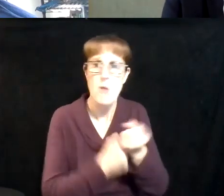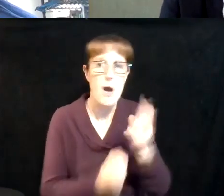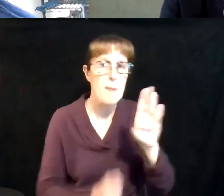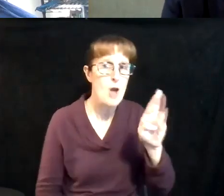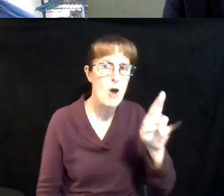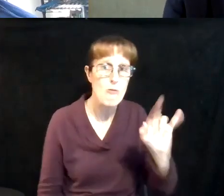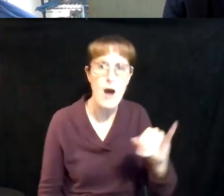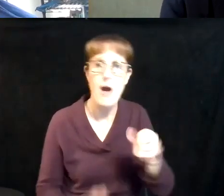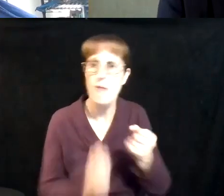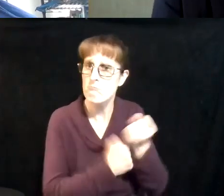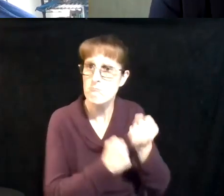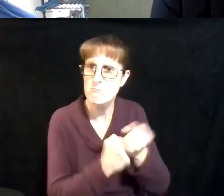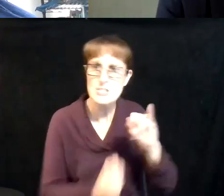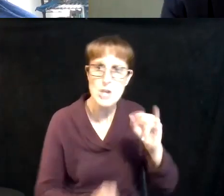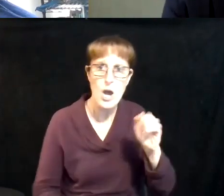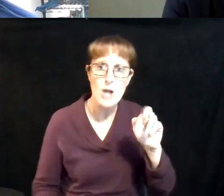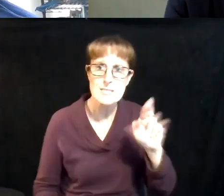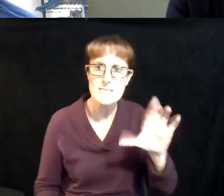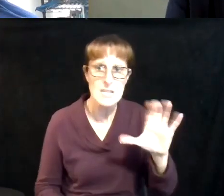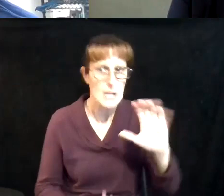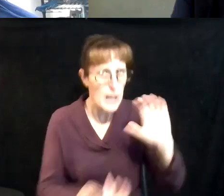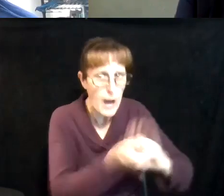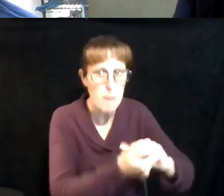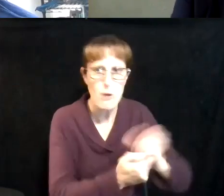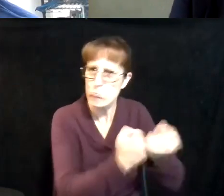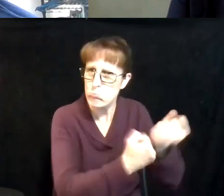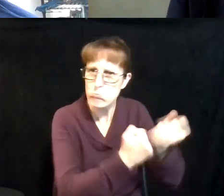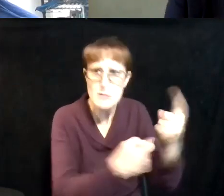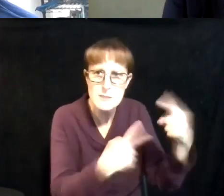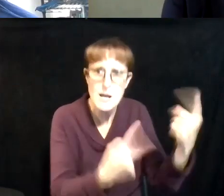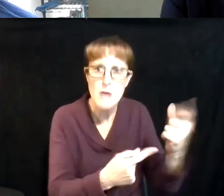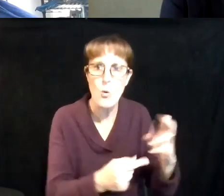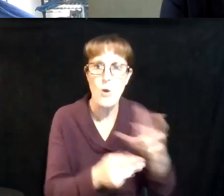or remained quiet in order to avoid controversy.